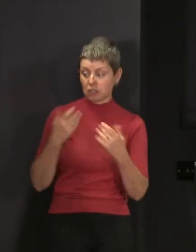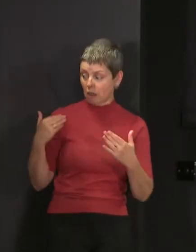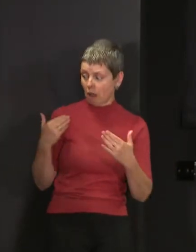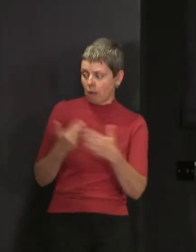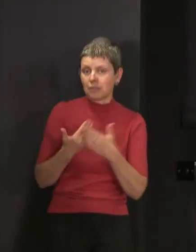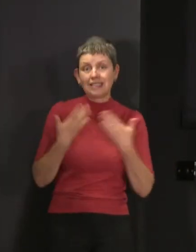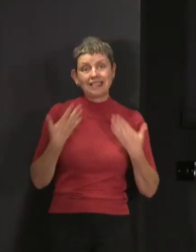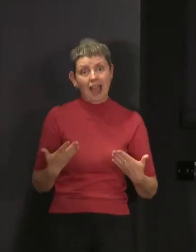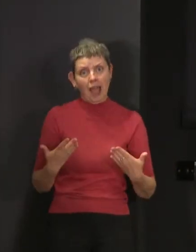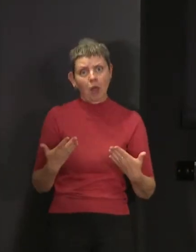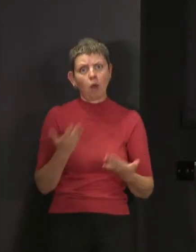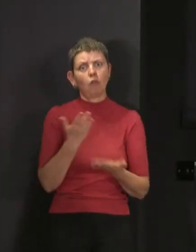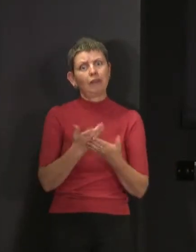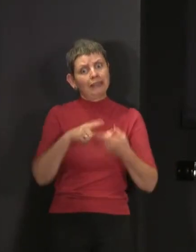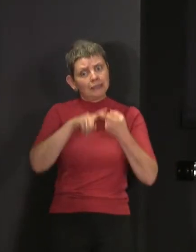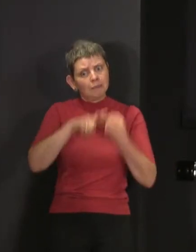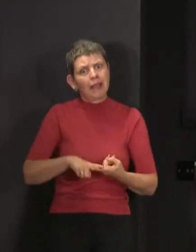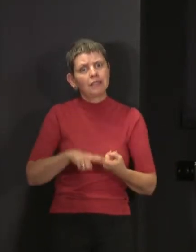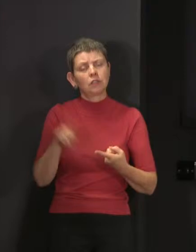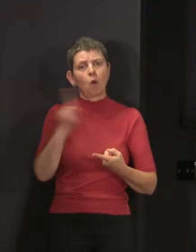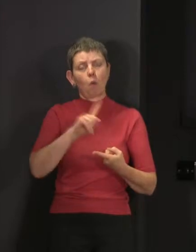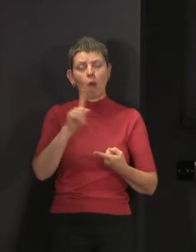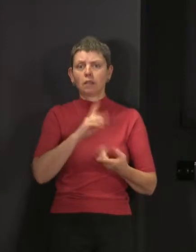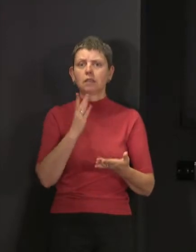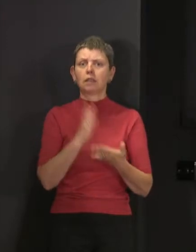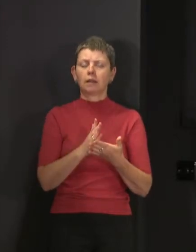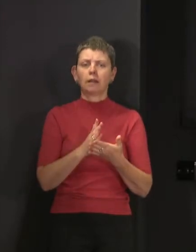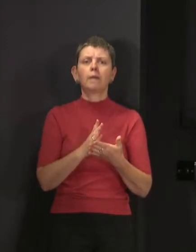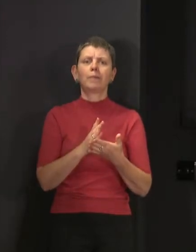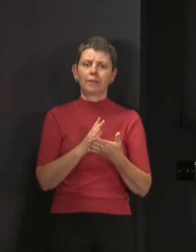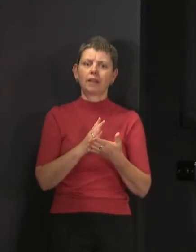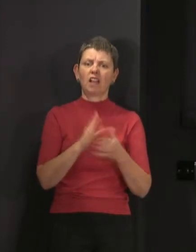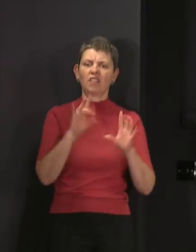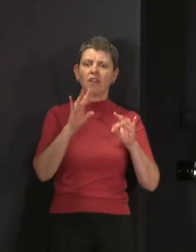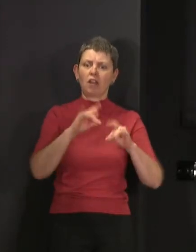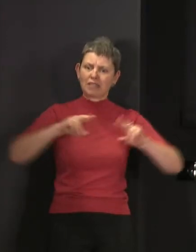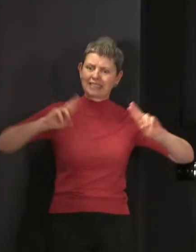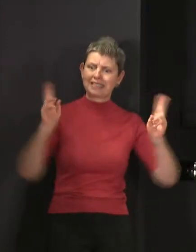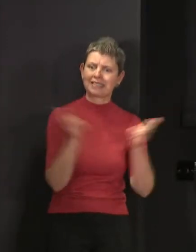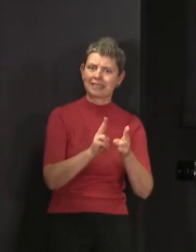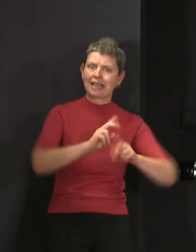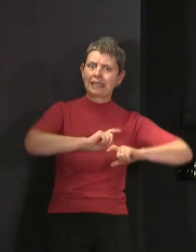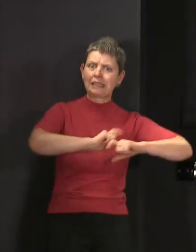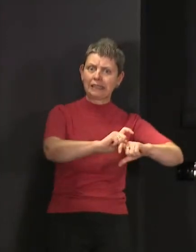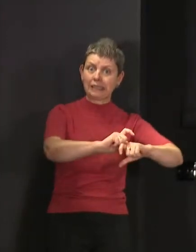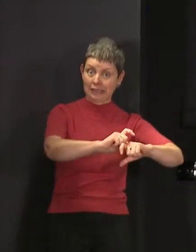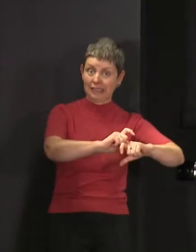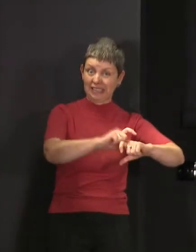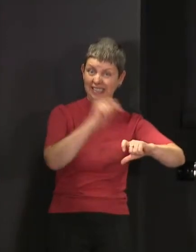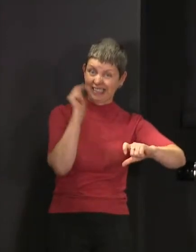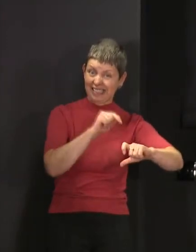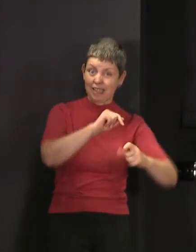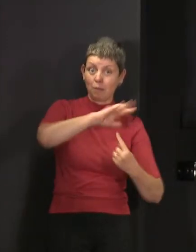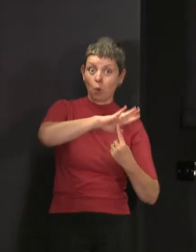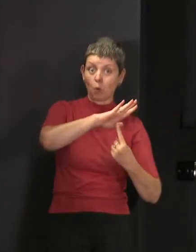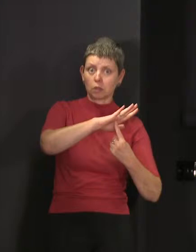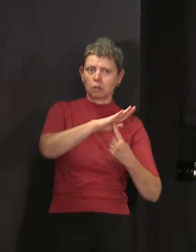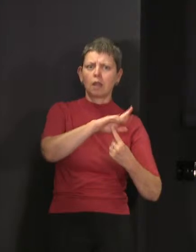depends entirely on the continued suppression of the virus therefore we must all continue to work together to